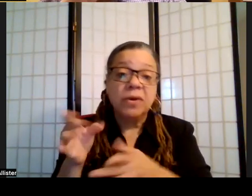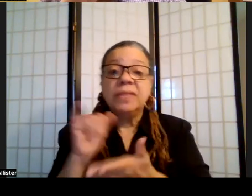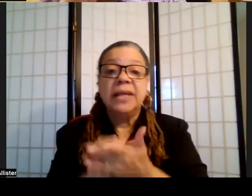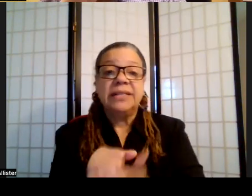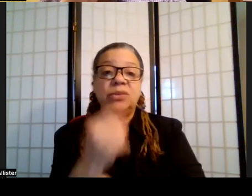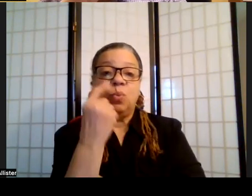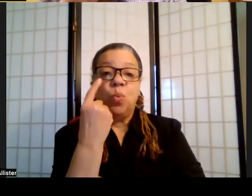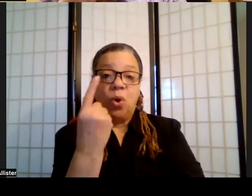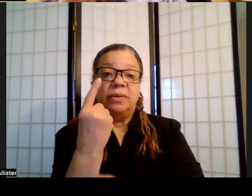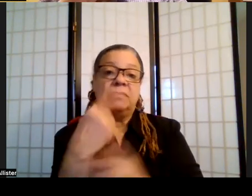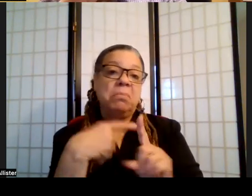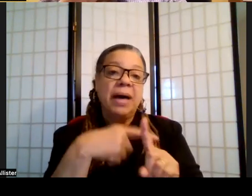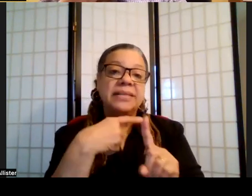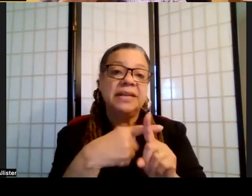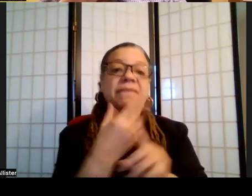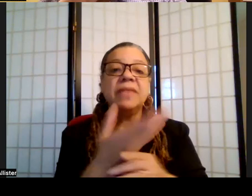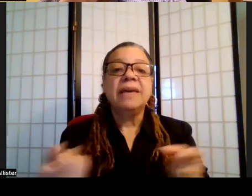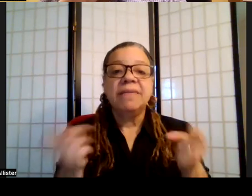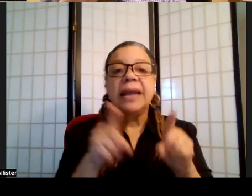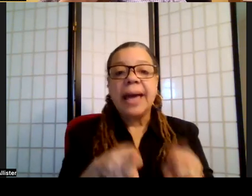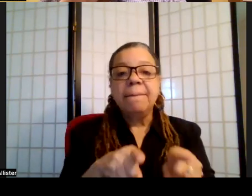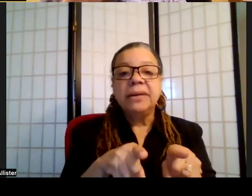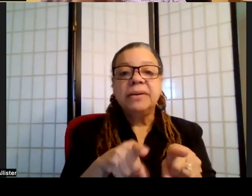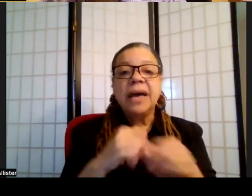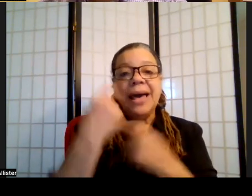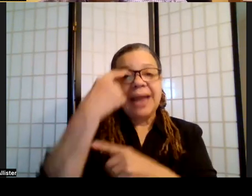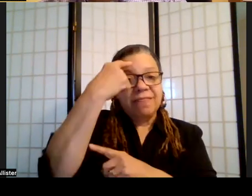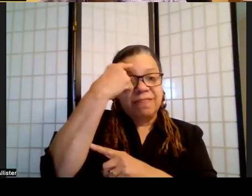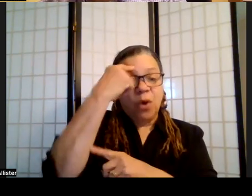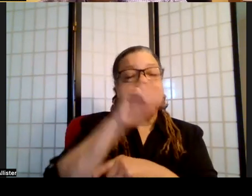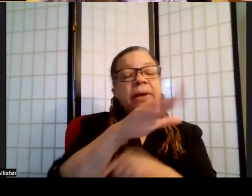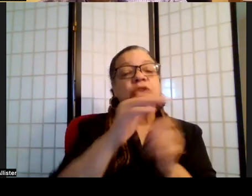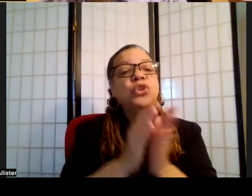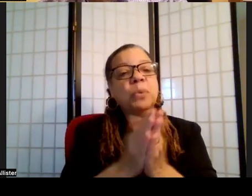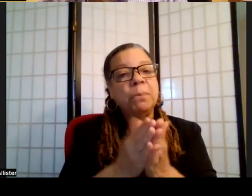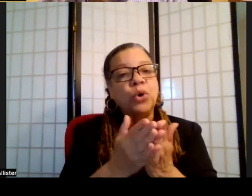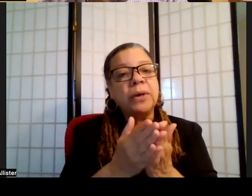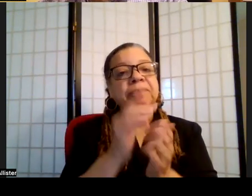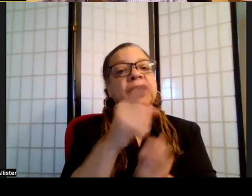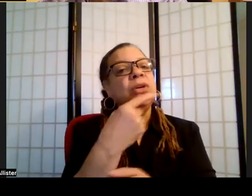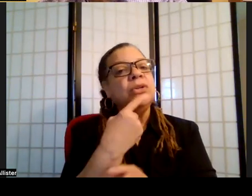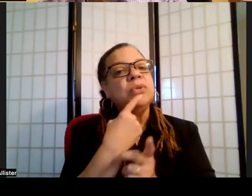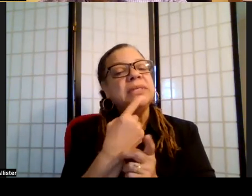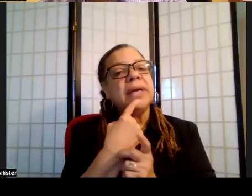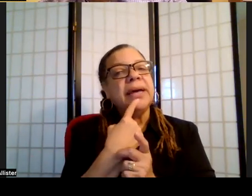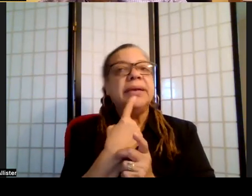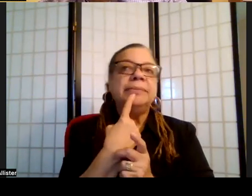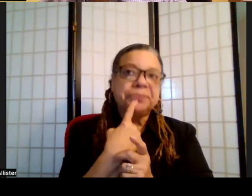Yeah, yeah. I think of one other thing from your book. You mentioned how, in one uh one or more of the Scandinavian